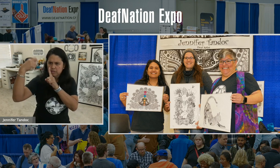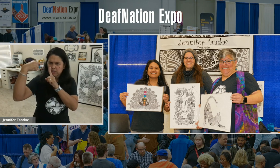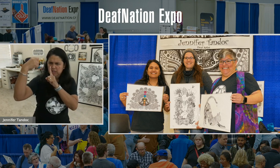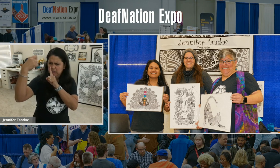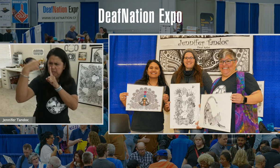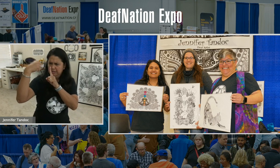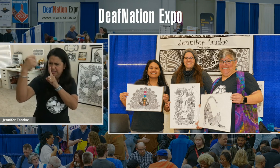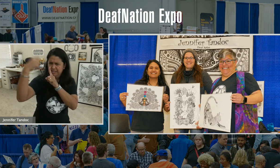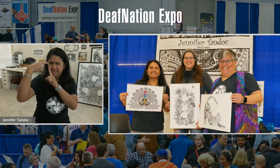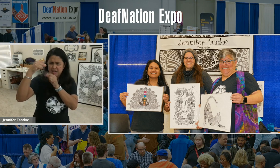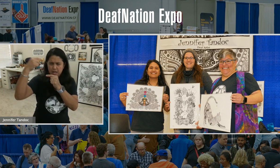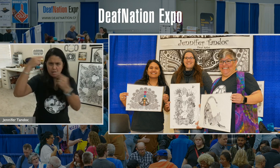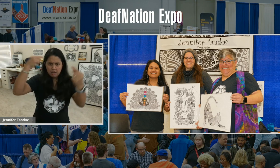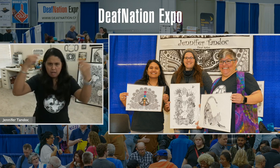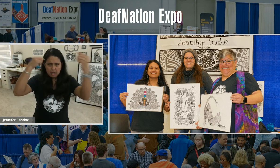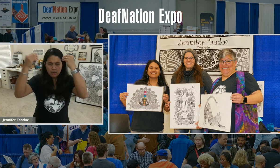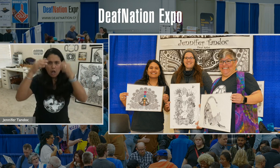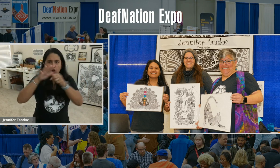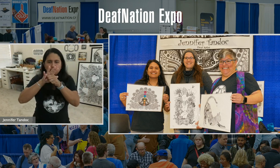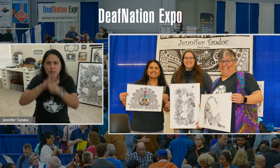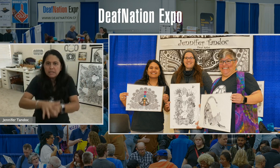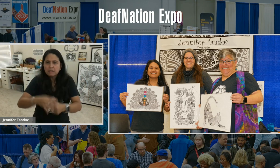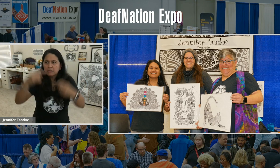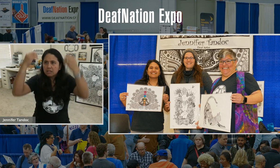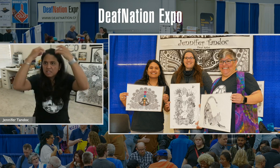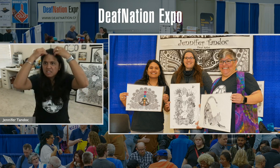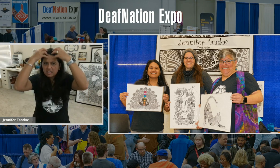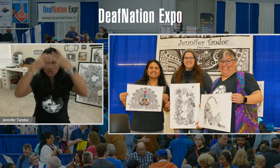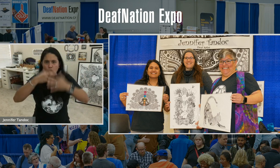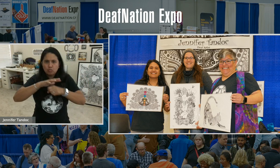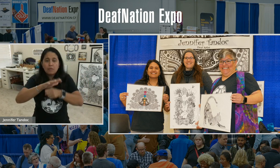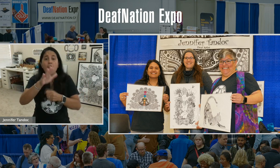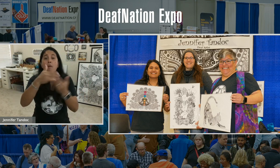with stimulation, stress…